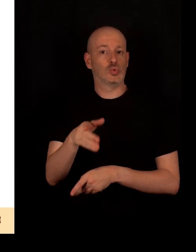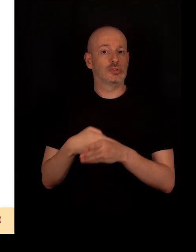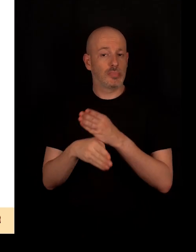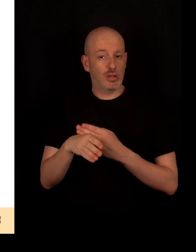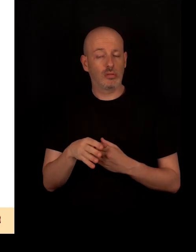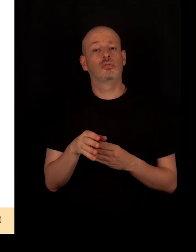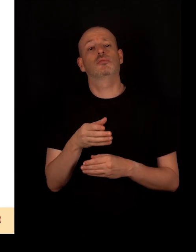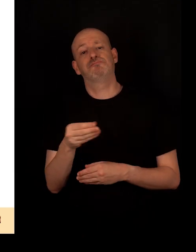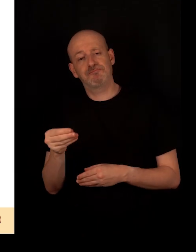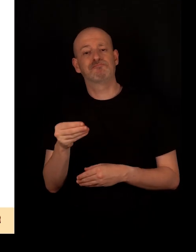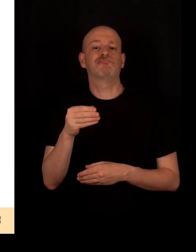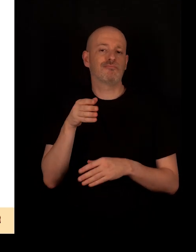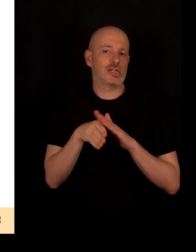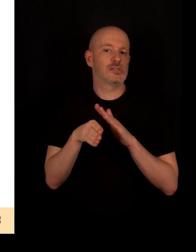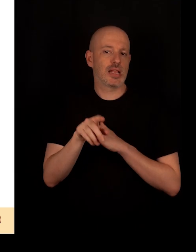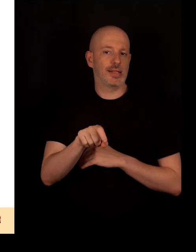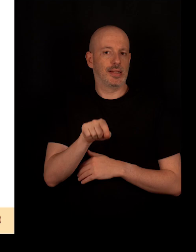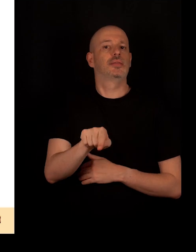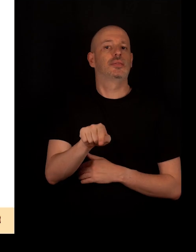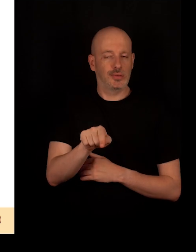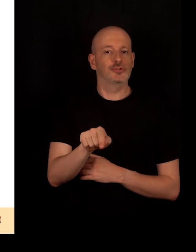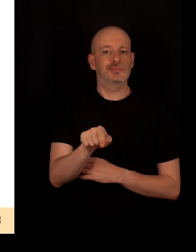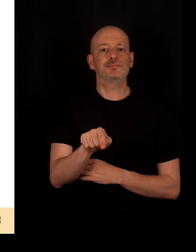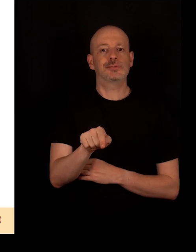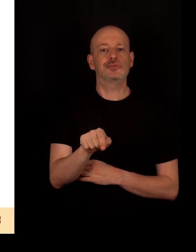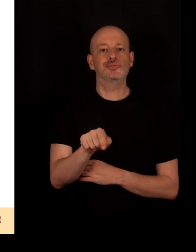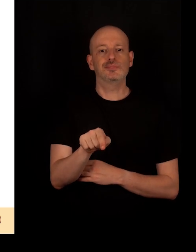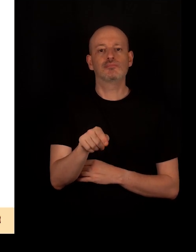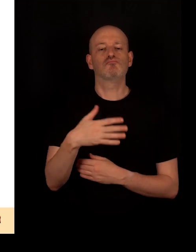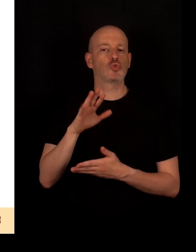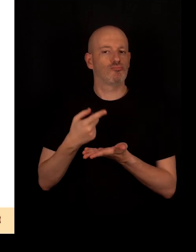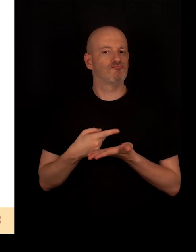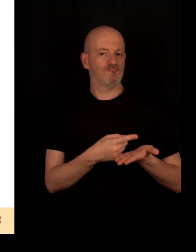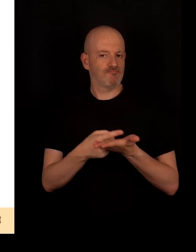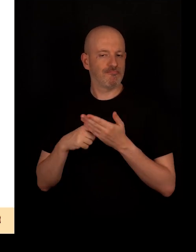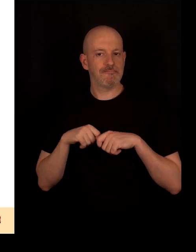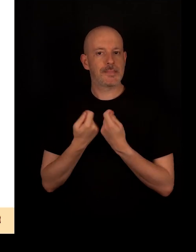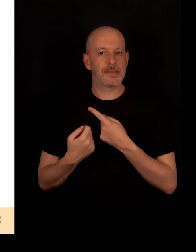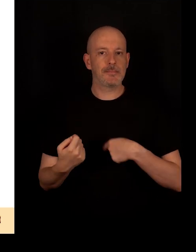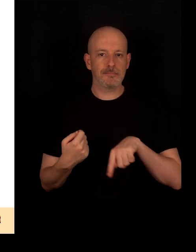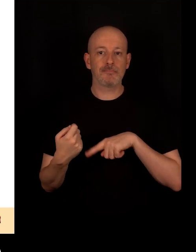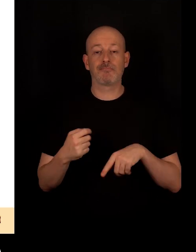joining you with a disability and with accessibility needs. This can be discussed with our team.